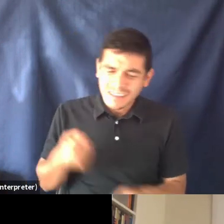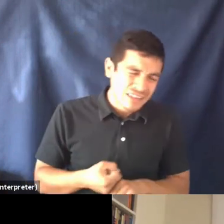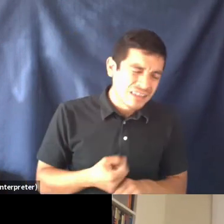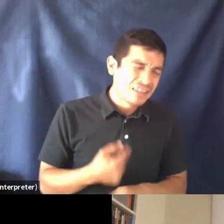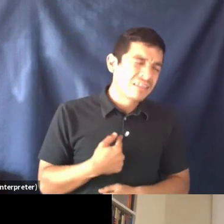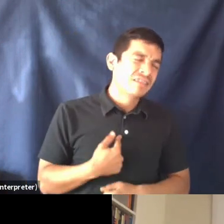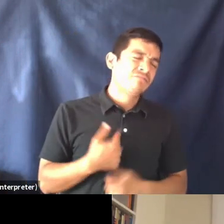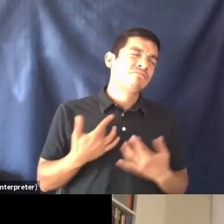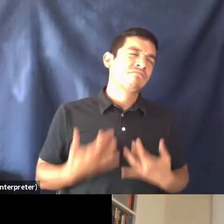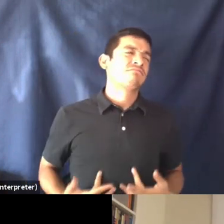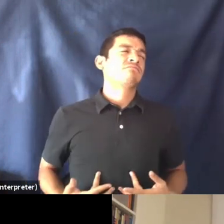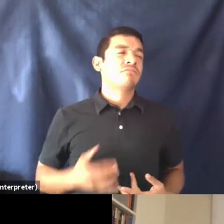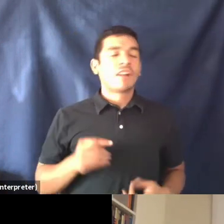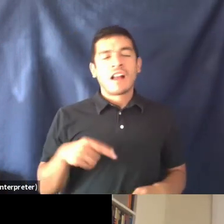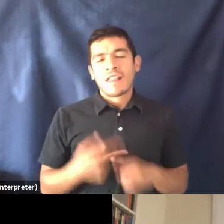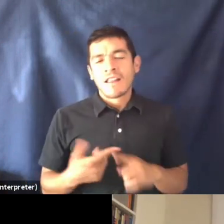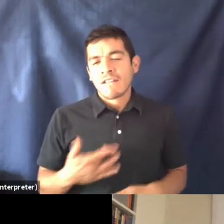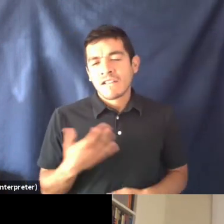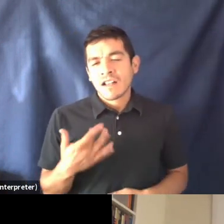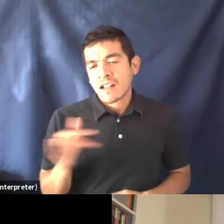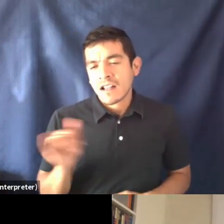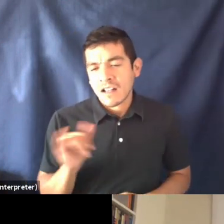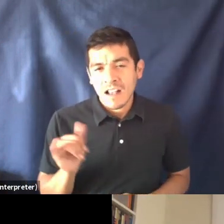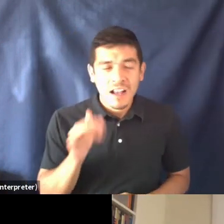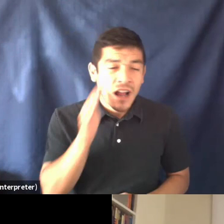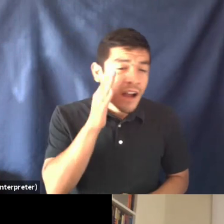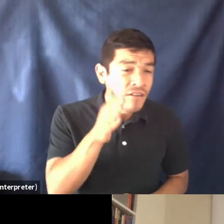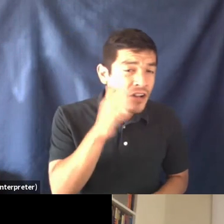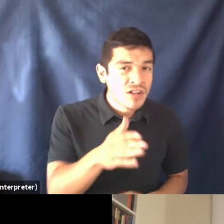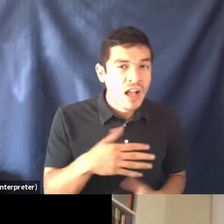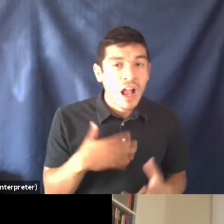And then feeling like eventually I wanted to use the tools